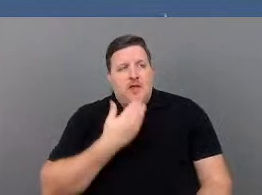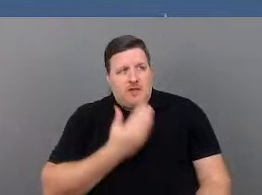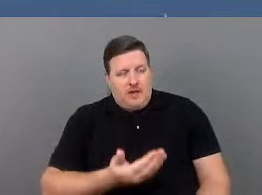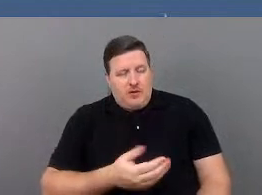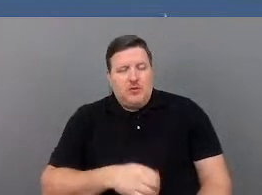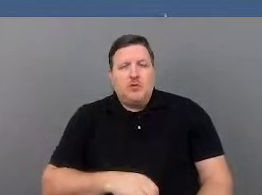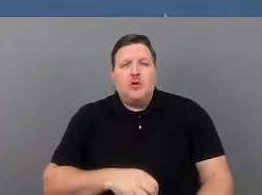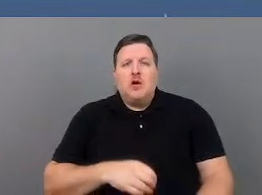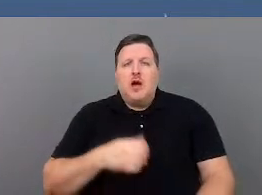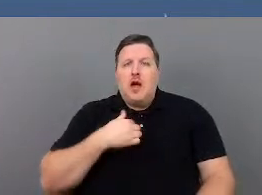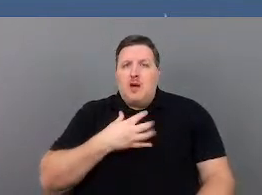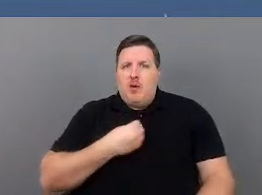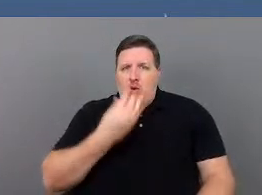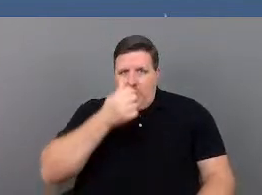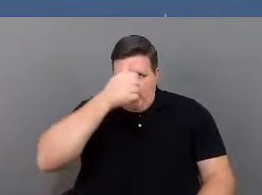SAFETY ISSUE.